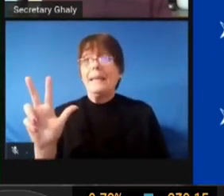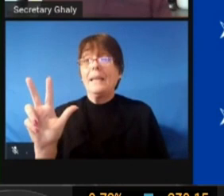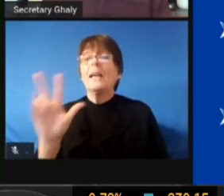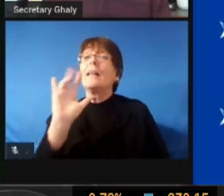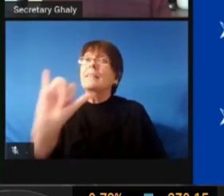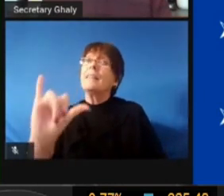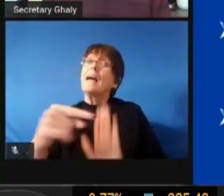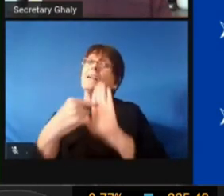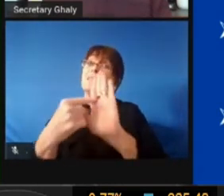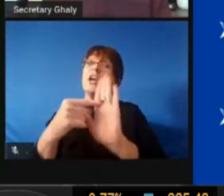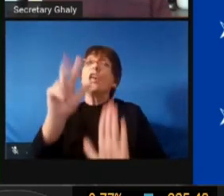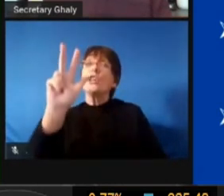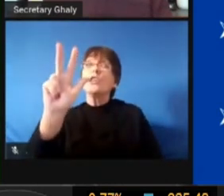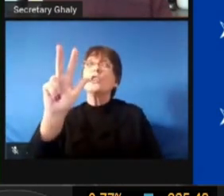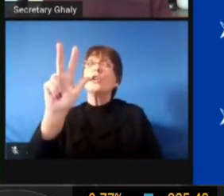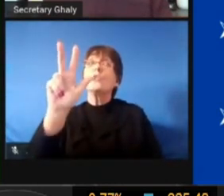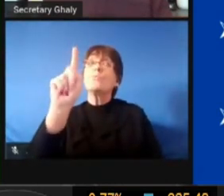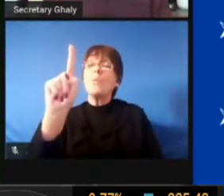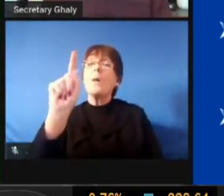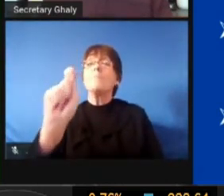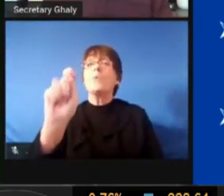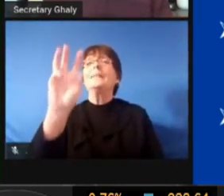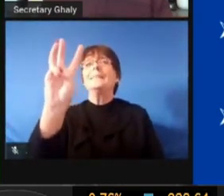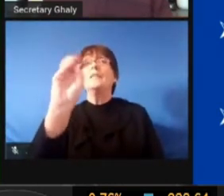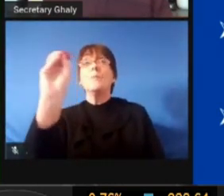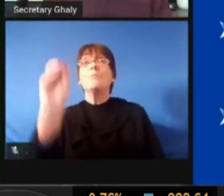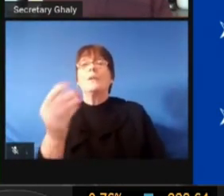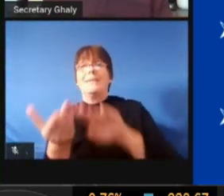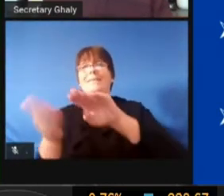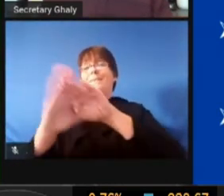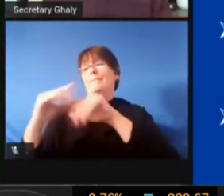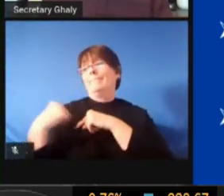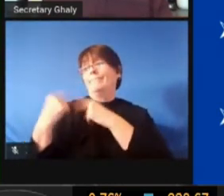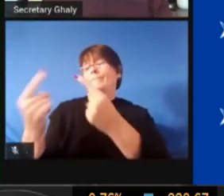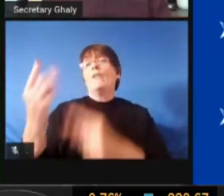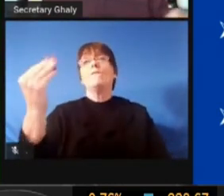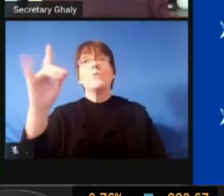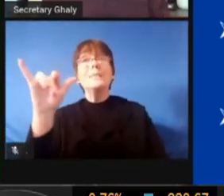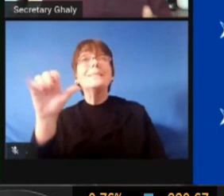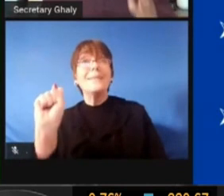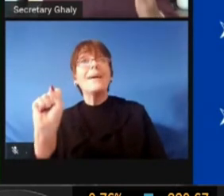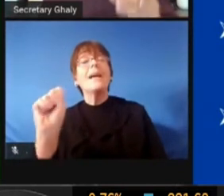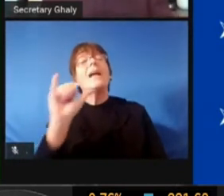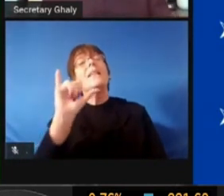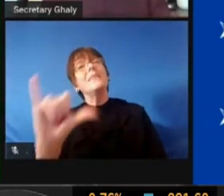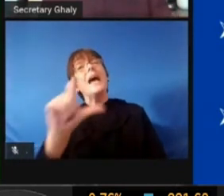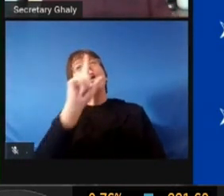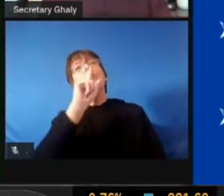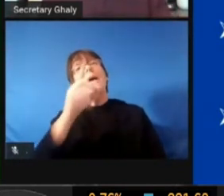WEEKS OUT. IT IS IMPORTANT, AS YOU LOOK AT TODAY'S HOSPITAL MEMBERS OF 3083